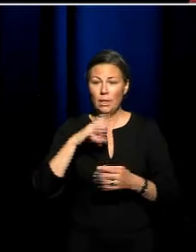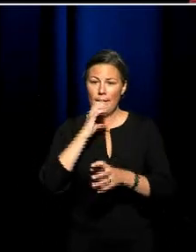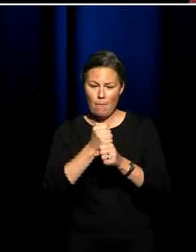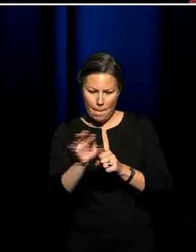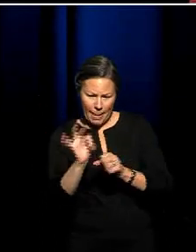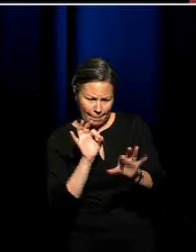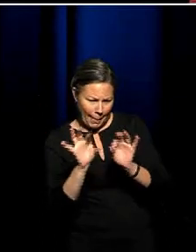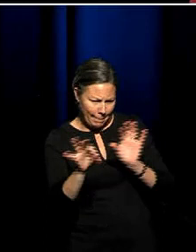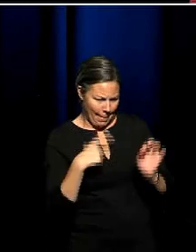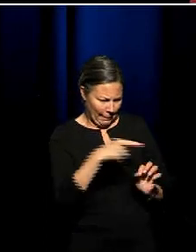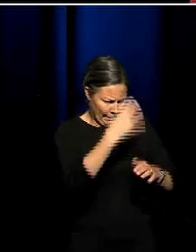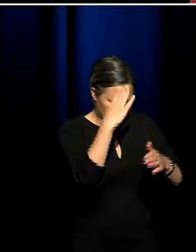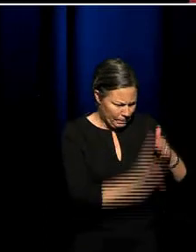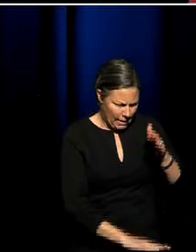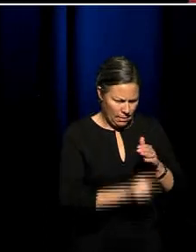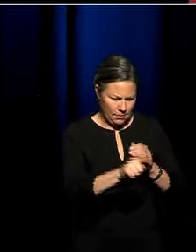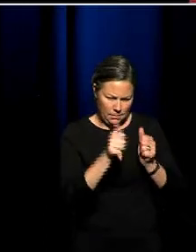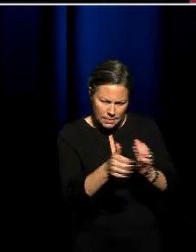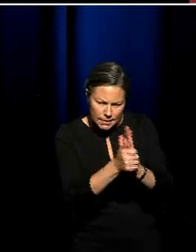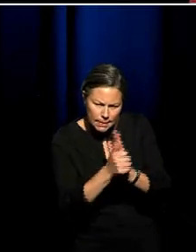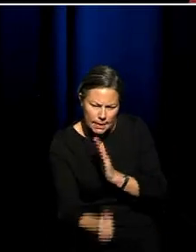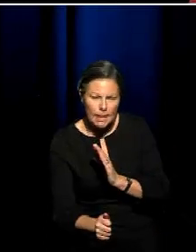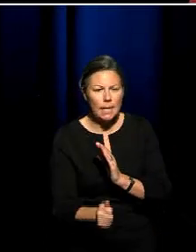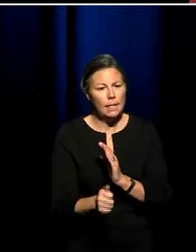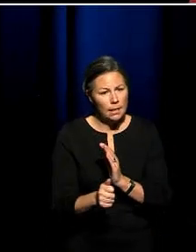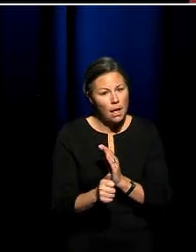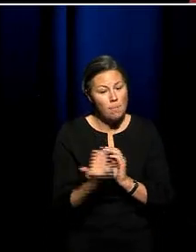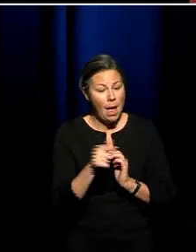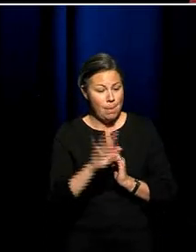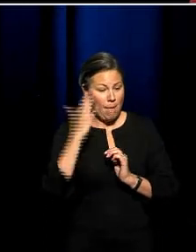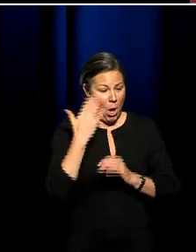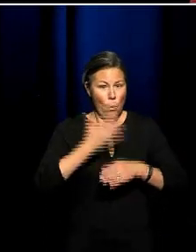area under investigation perceptions of potential conflicts of interest or